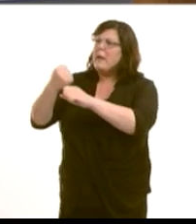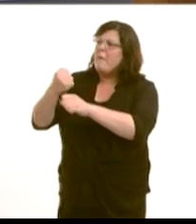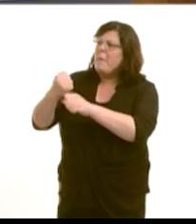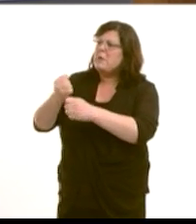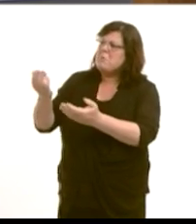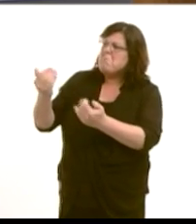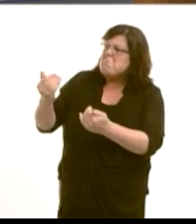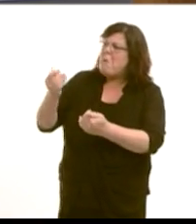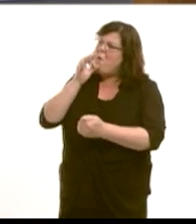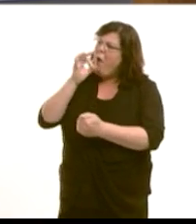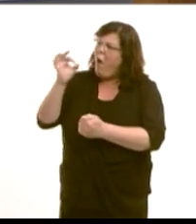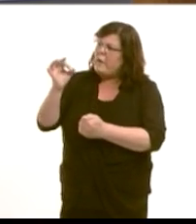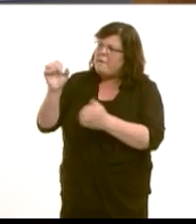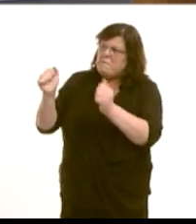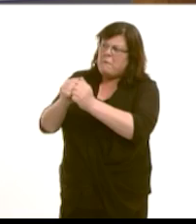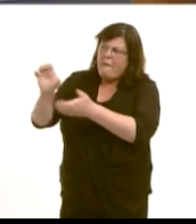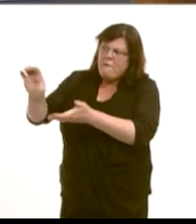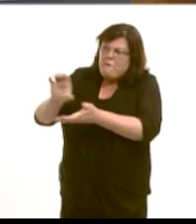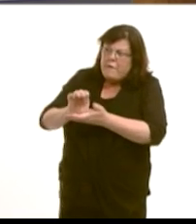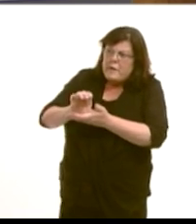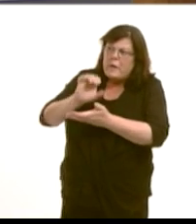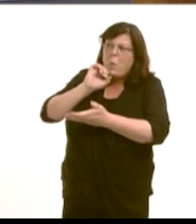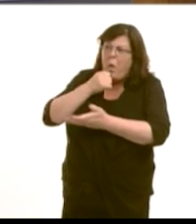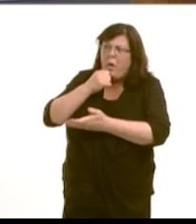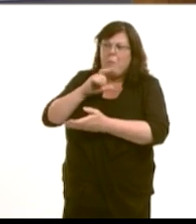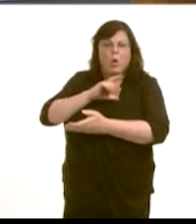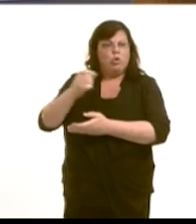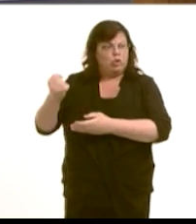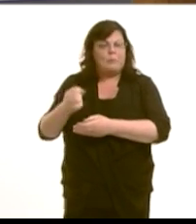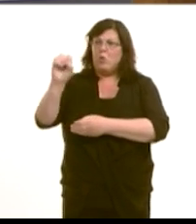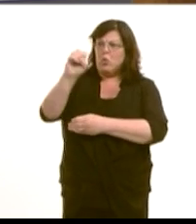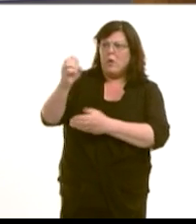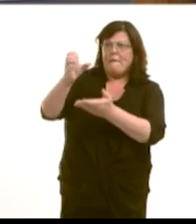that the funding element of that deal that comes from European funds would be honoured